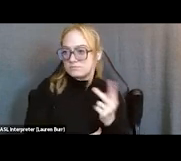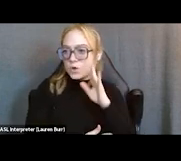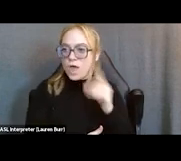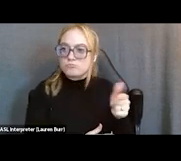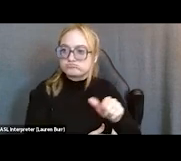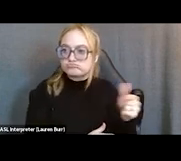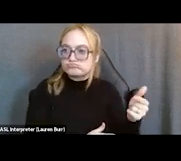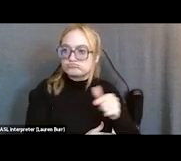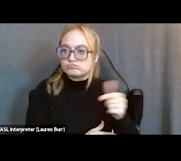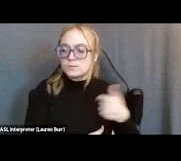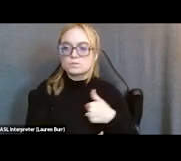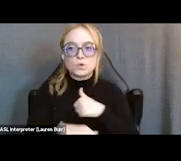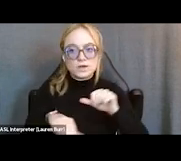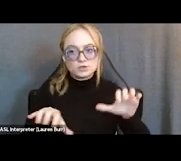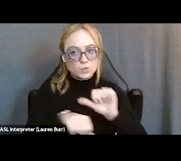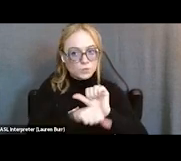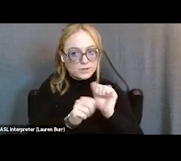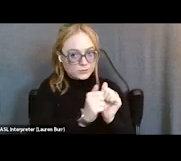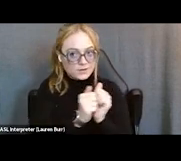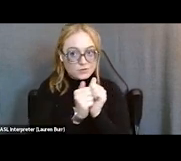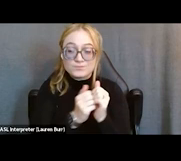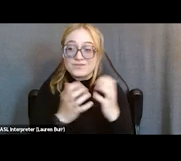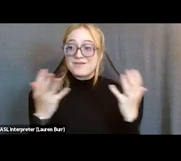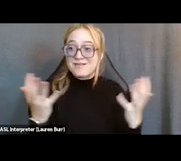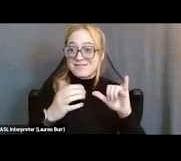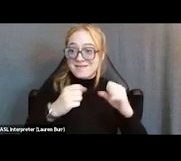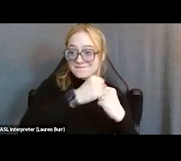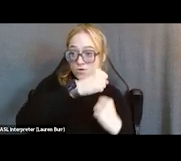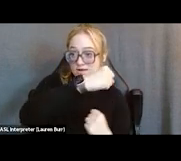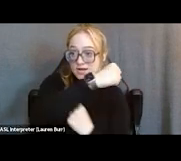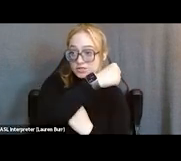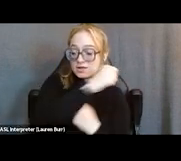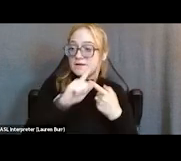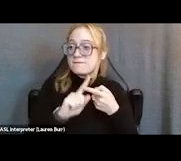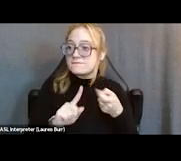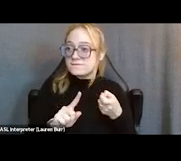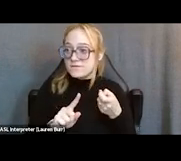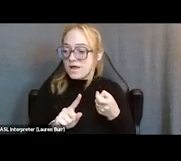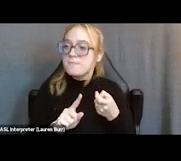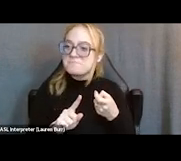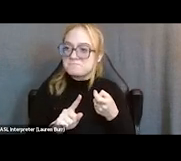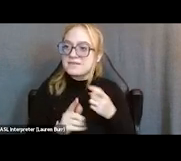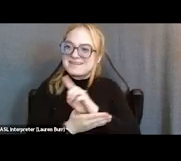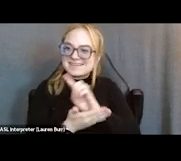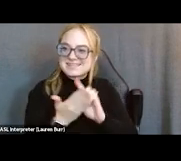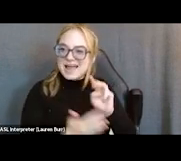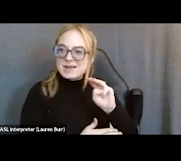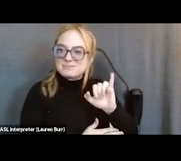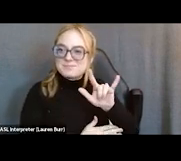And a lot of this backbone of this structure was built off of sort of a design that Millie had come up with in Northern Virginia